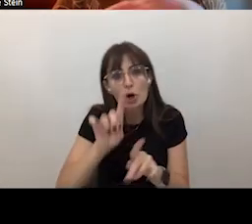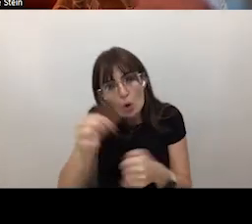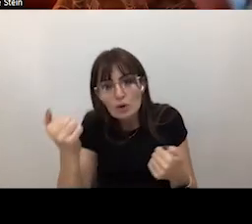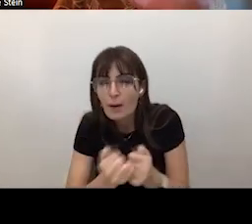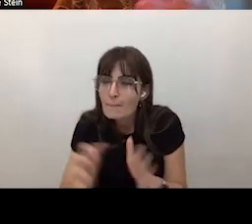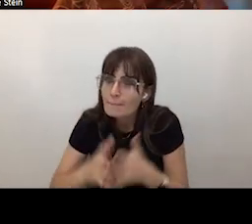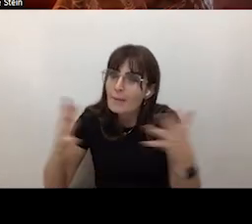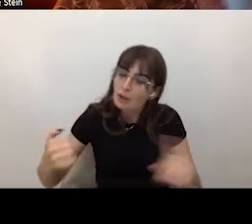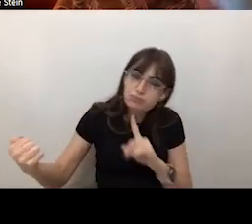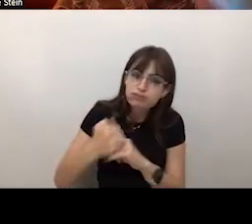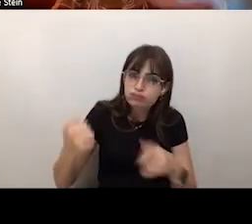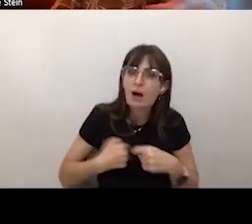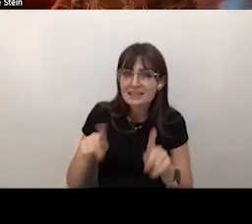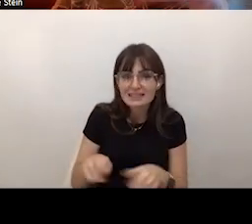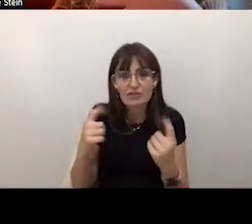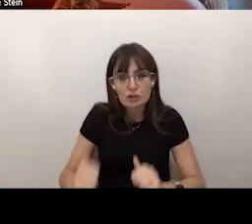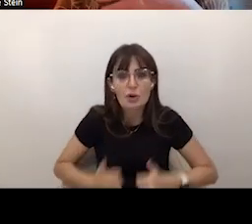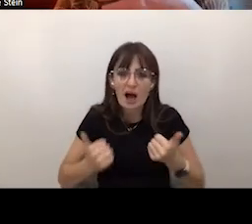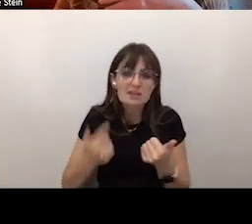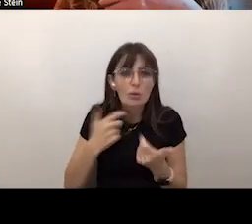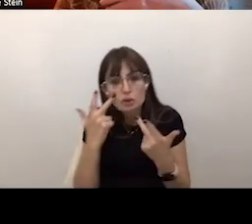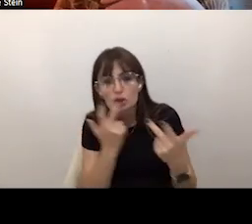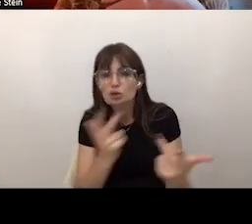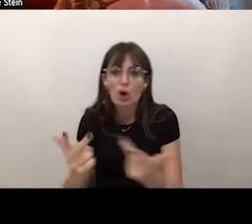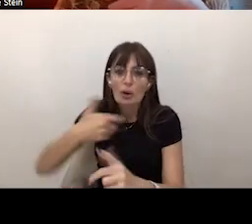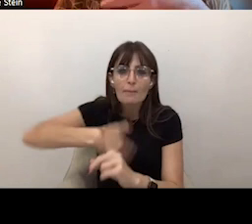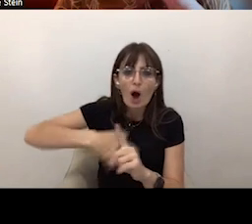a difference to our blah blah blah, I wanted to share this behind-the-scenes inside. -- Insight.